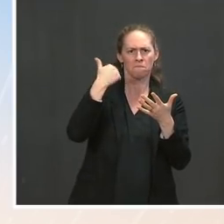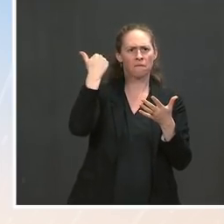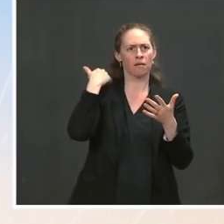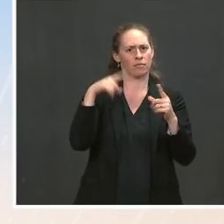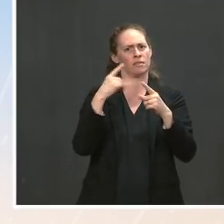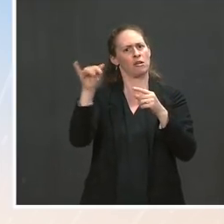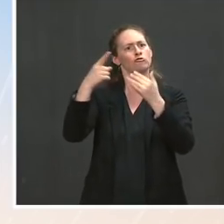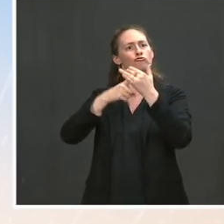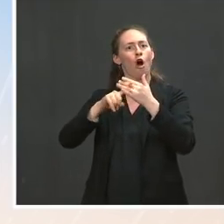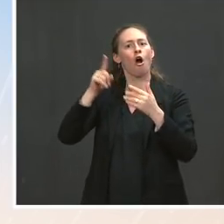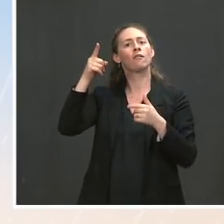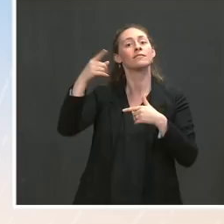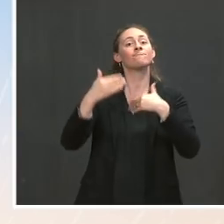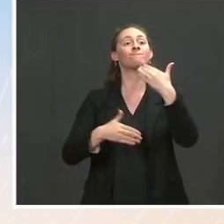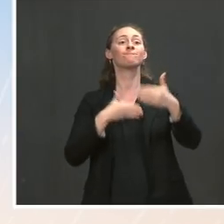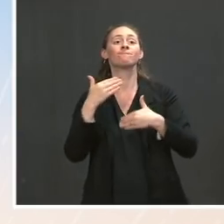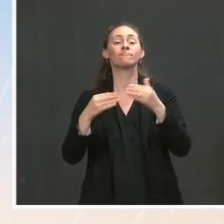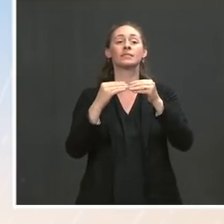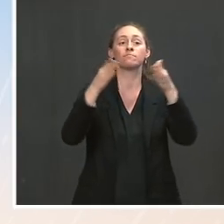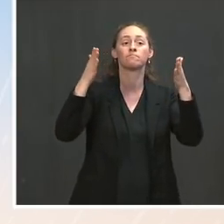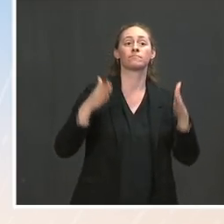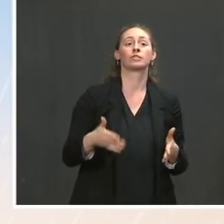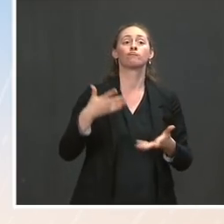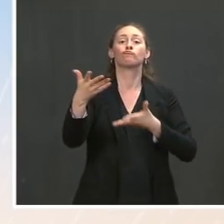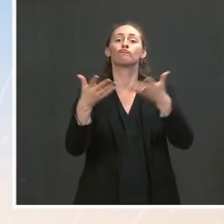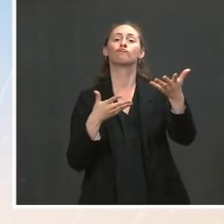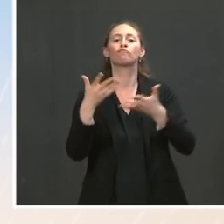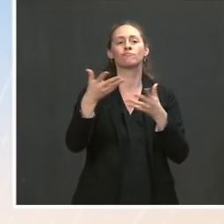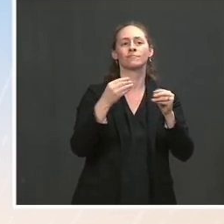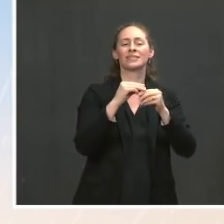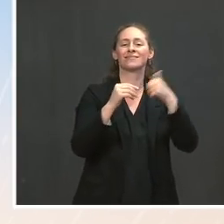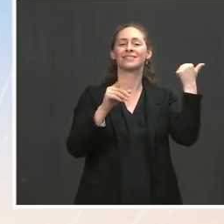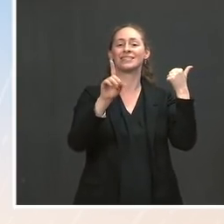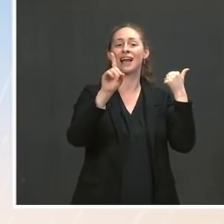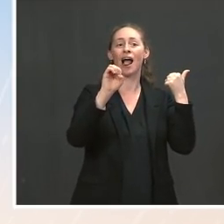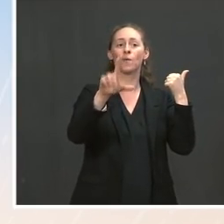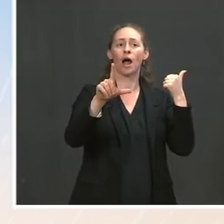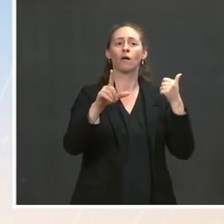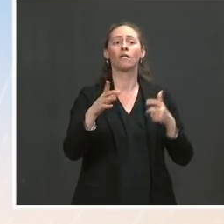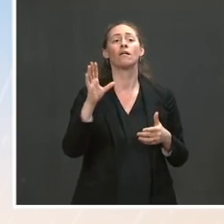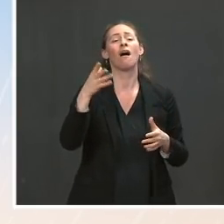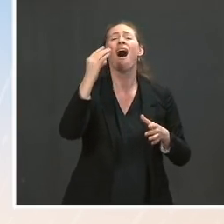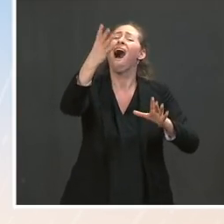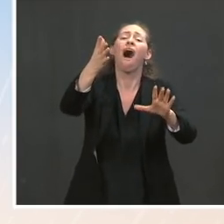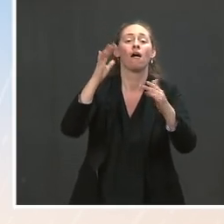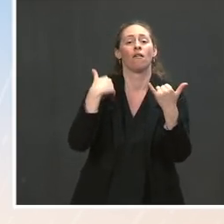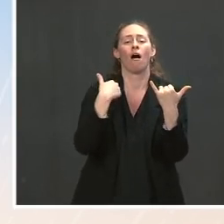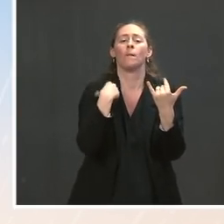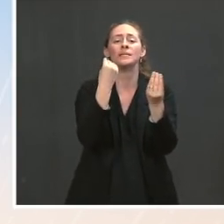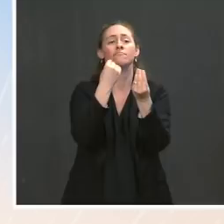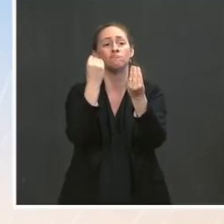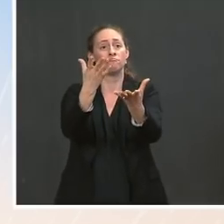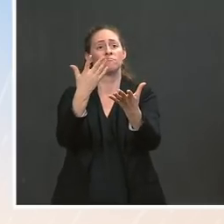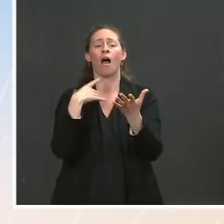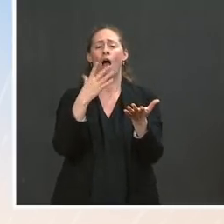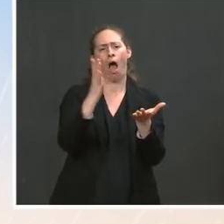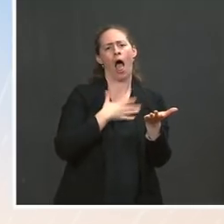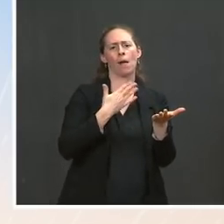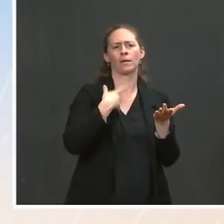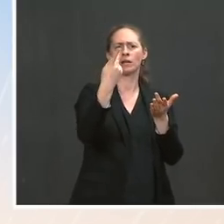during the end of the campaign. Ms. Psaki: Well, I would say that I'm always happy to have this conversation with you even about your awesome socks you're wearing today,